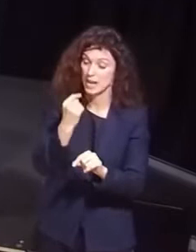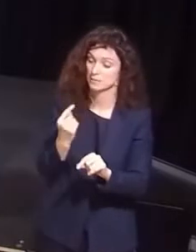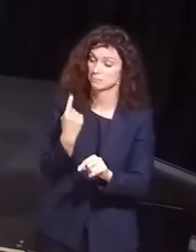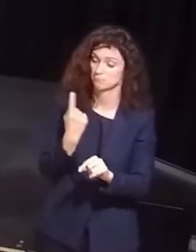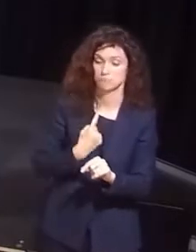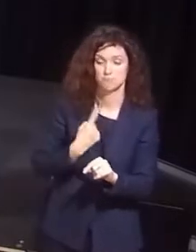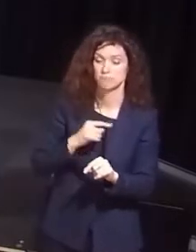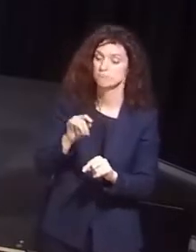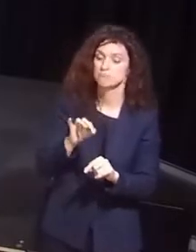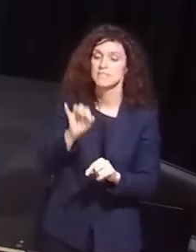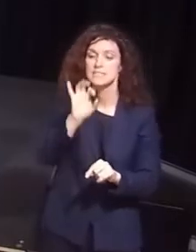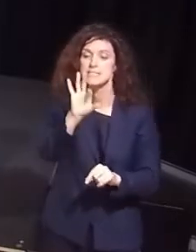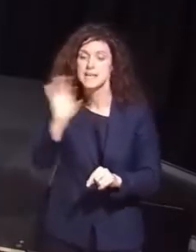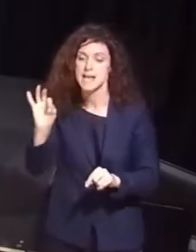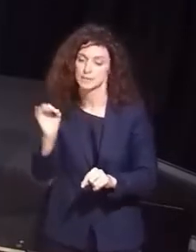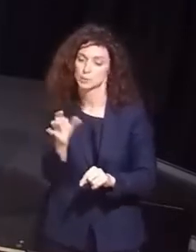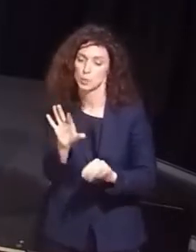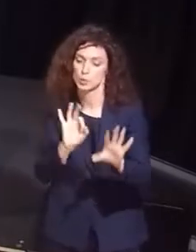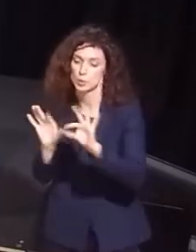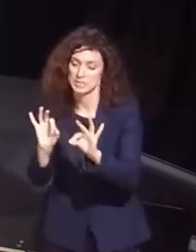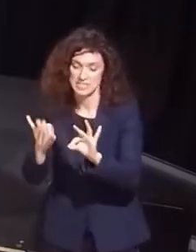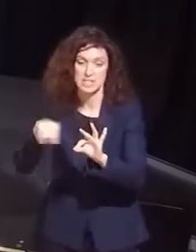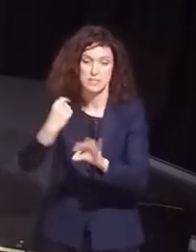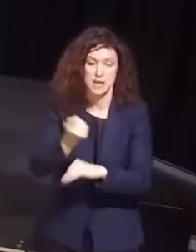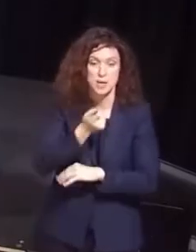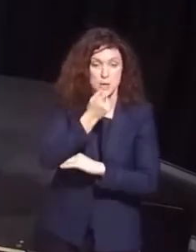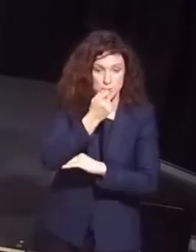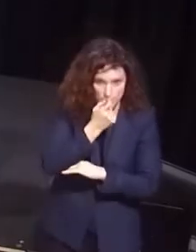and then you hit another switch or... puff, perhaps, and you can select them.